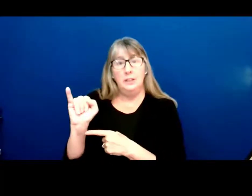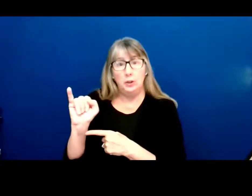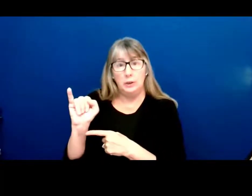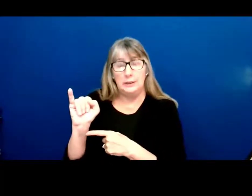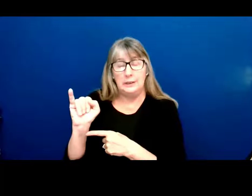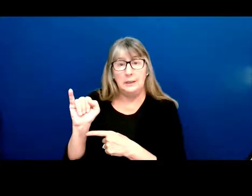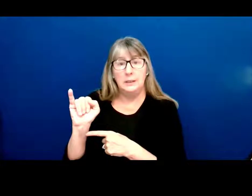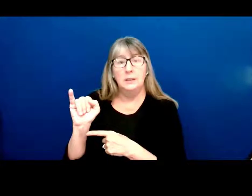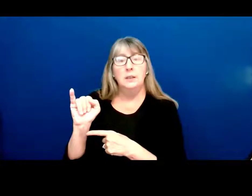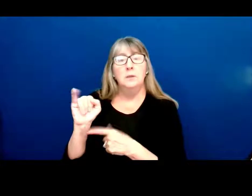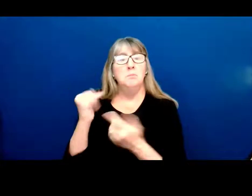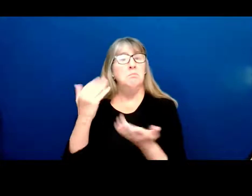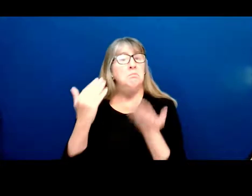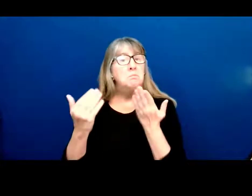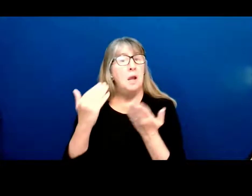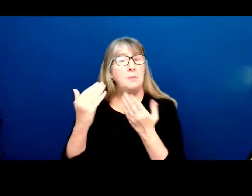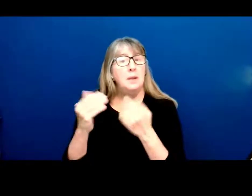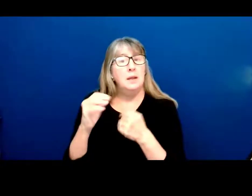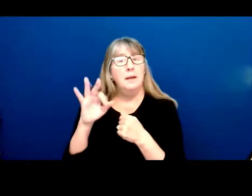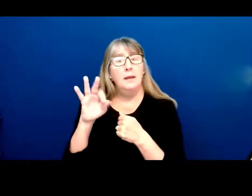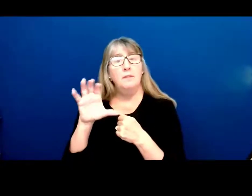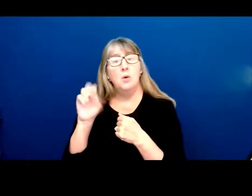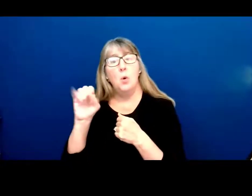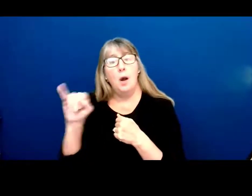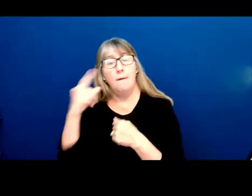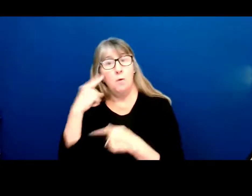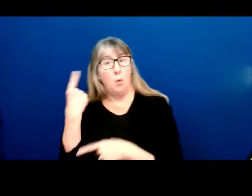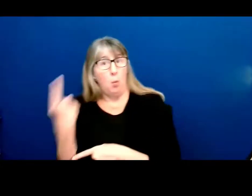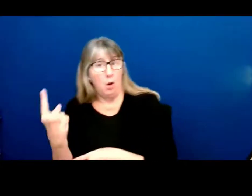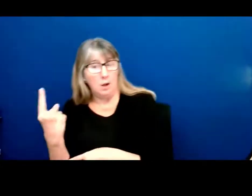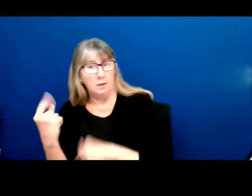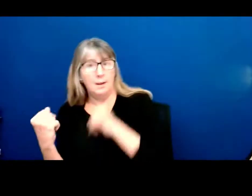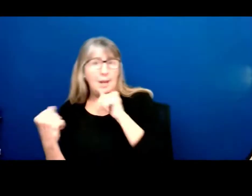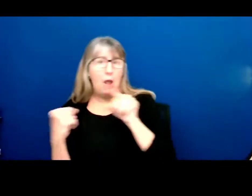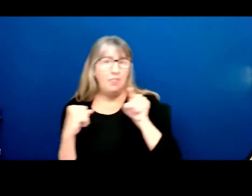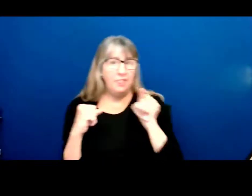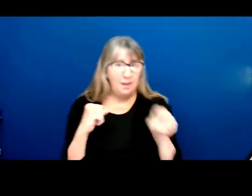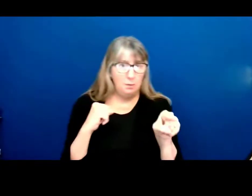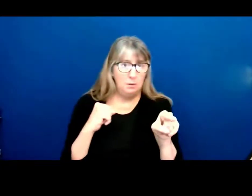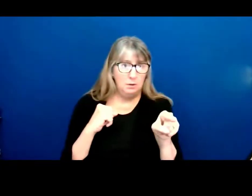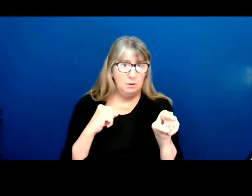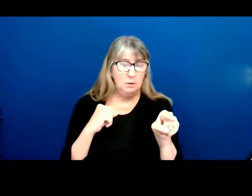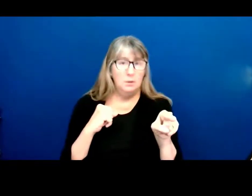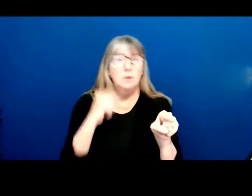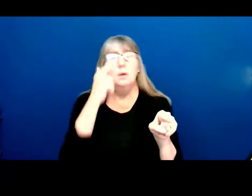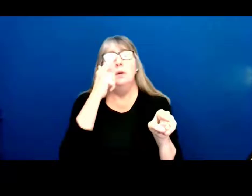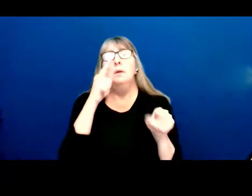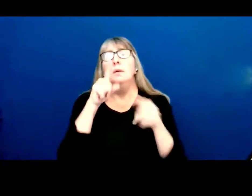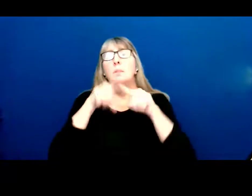and it might be an FCOI for one and not for the other based on their research portfolios,